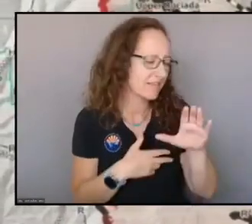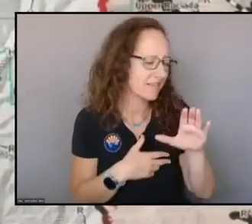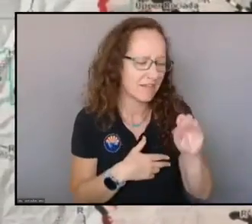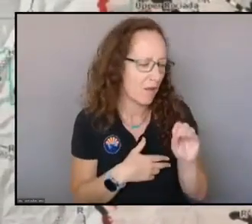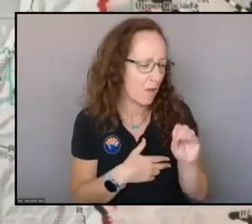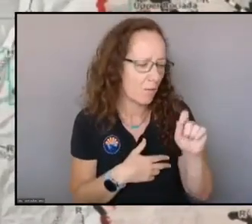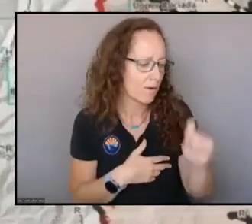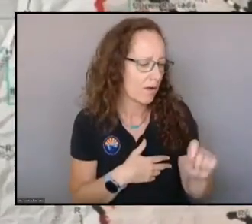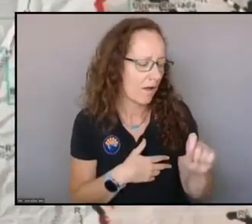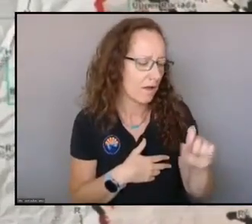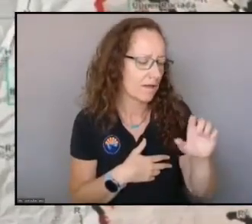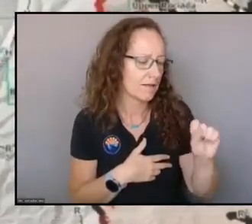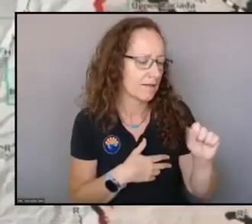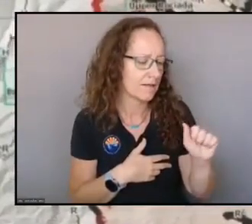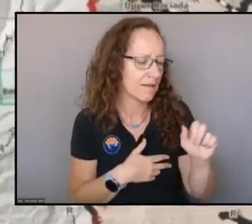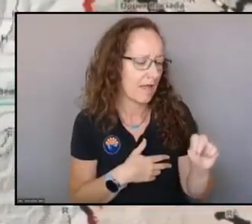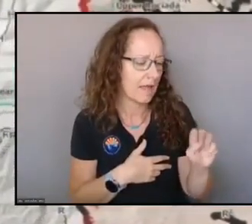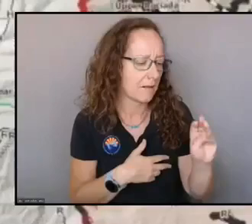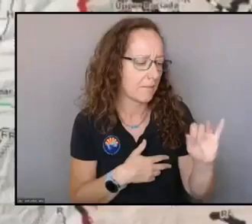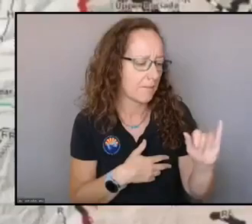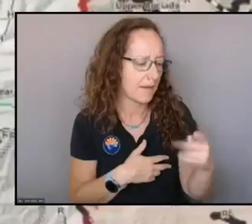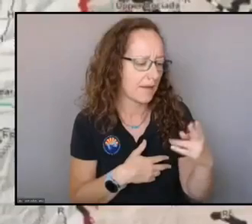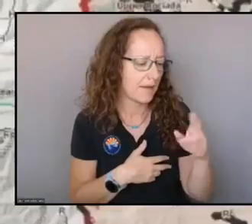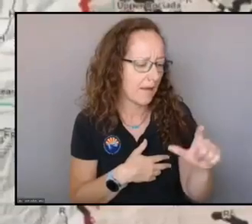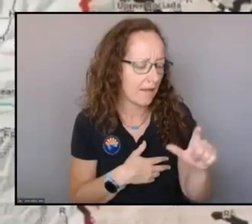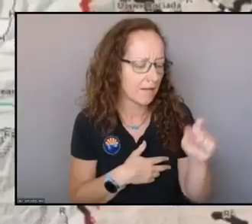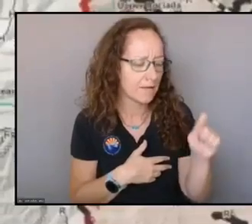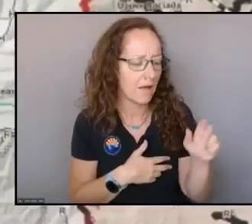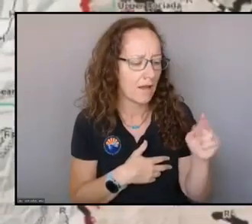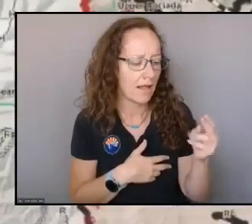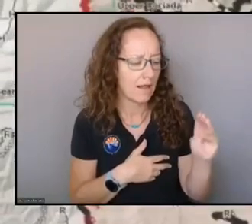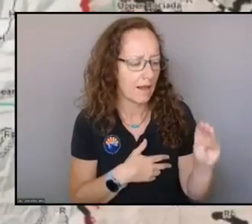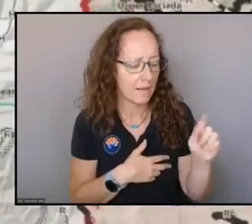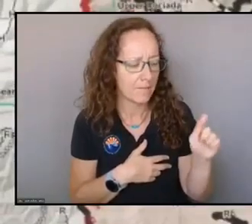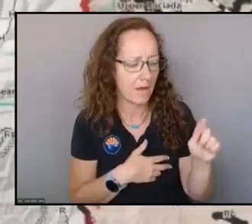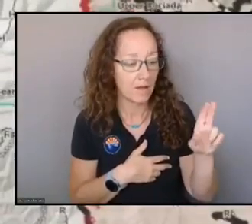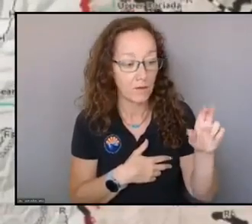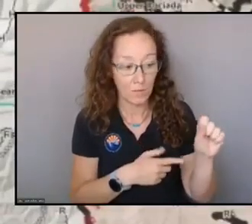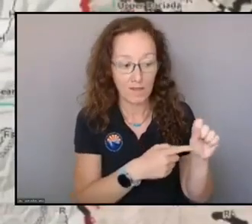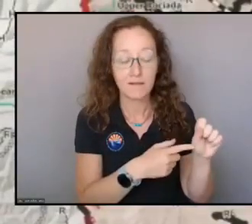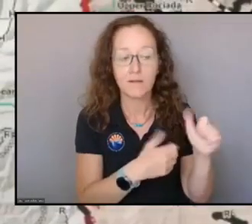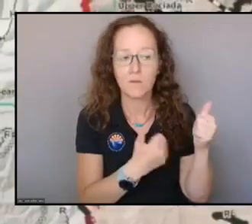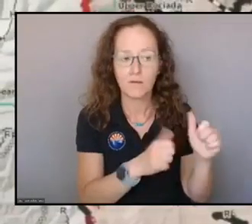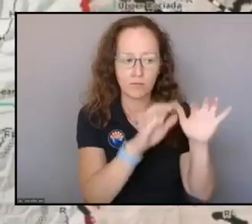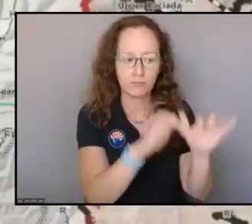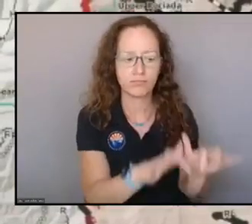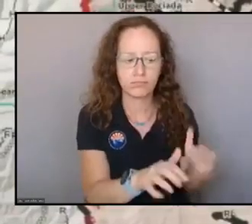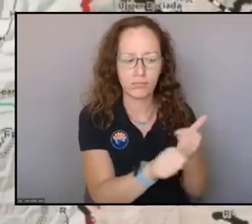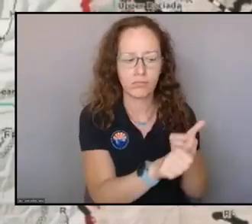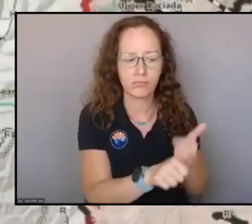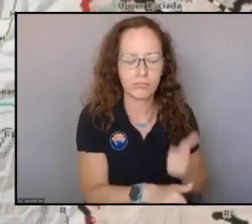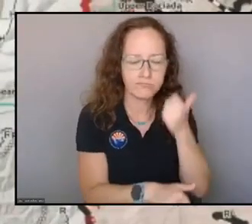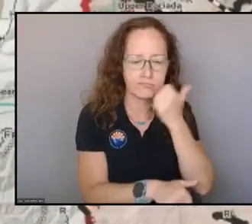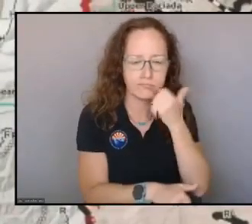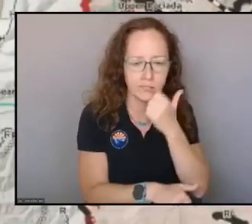SANMIGUEL.